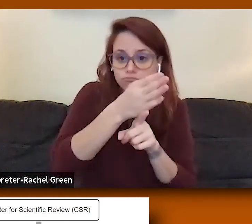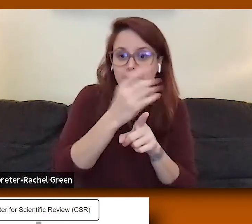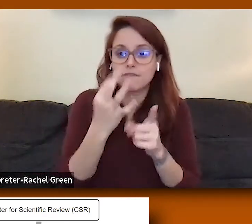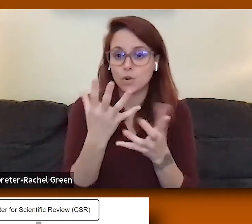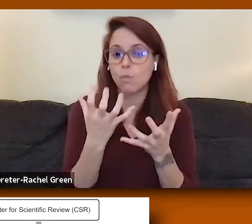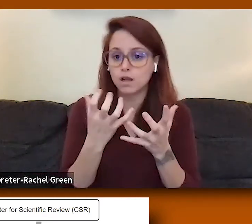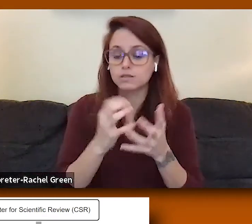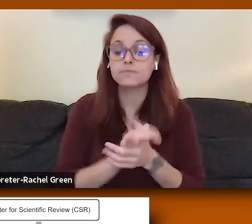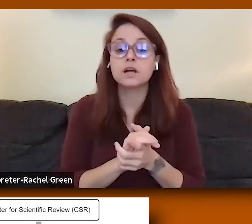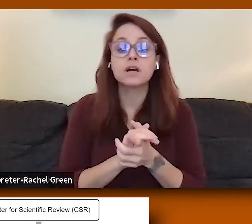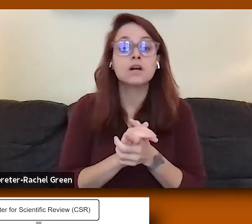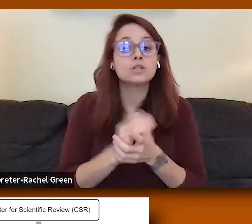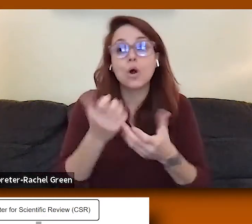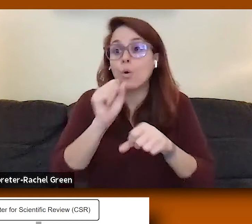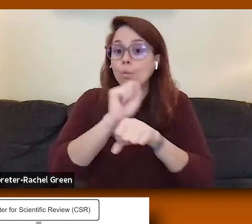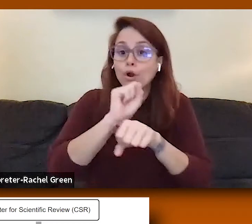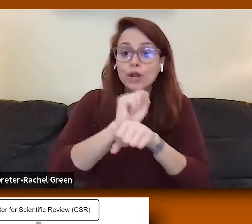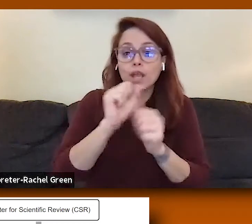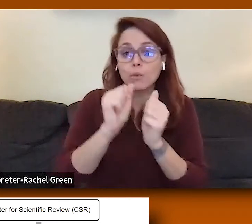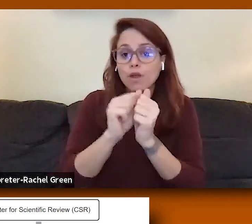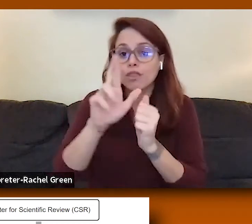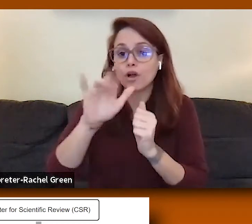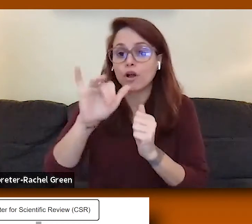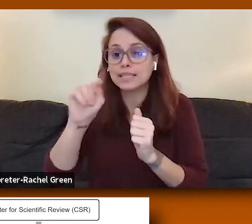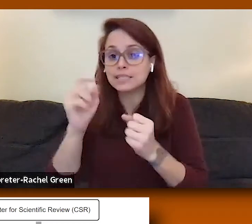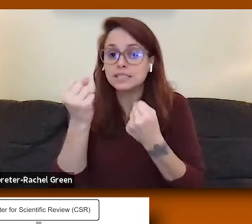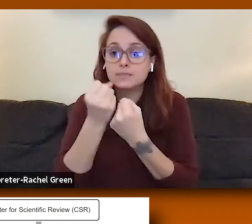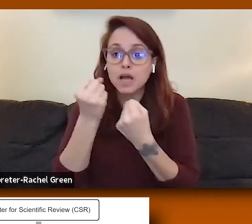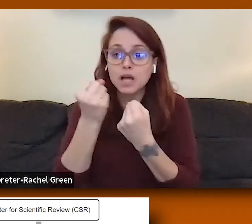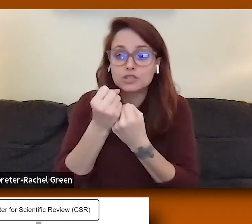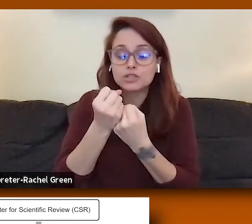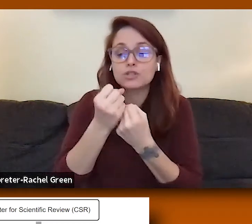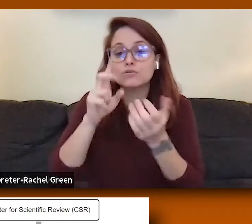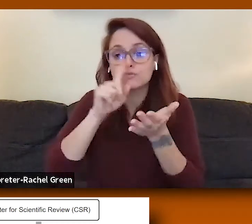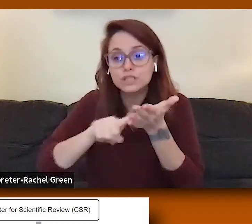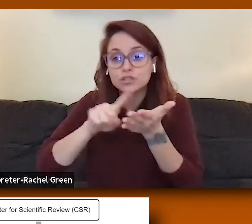So, working with RIT's sponsored research services...